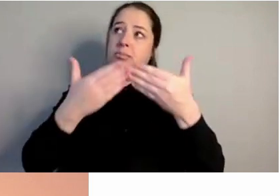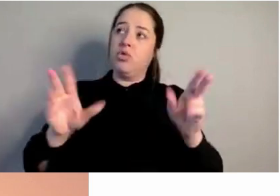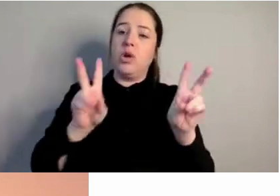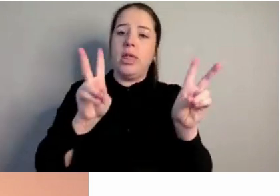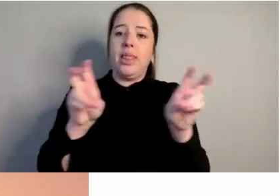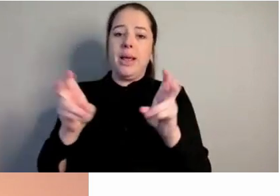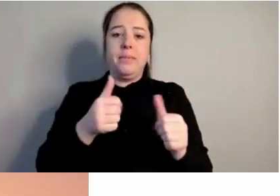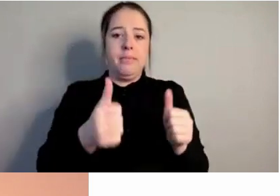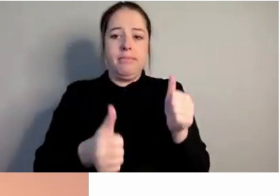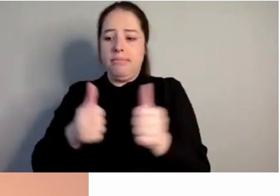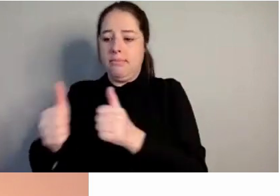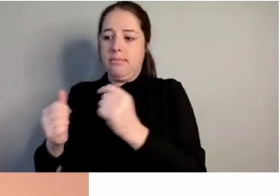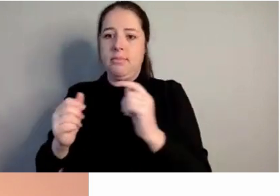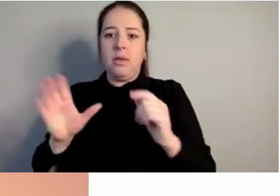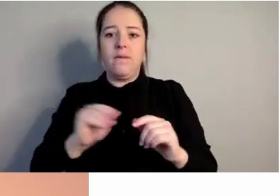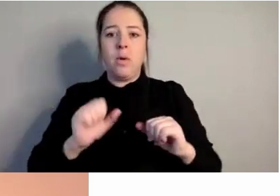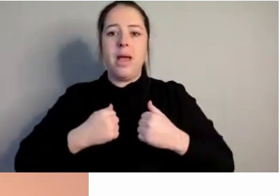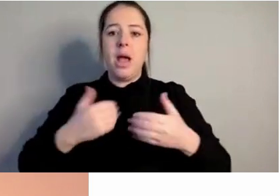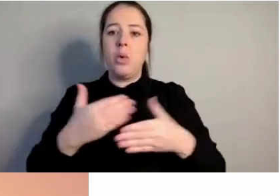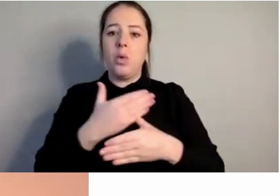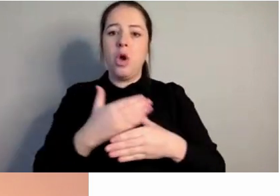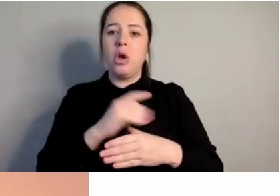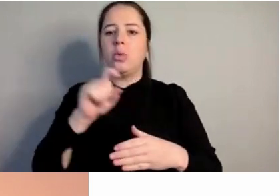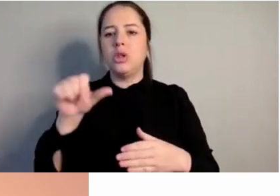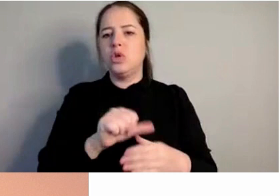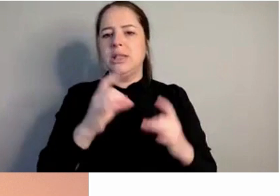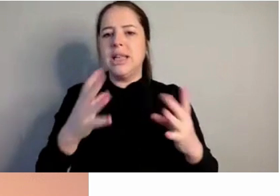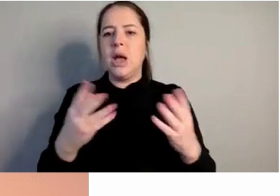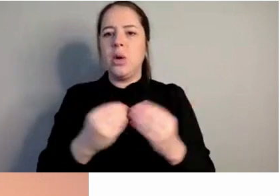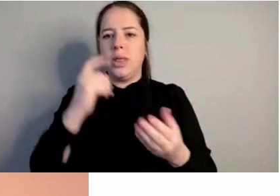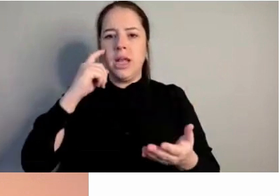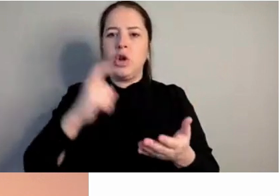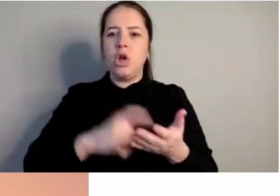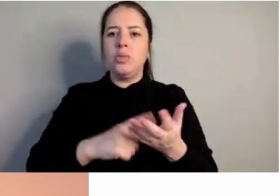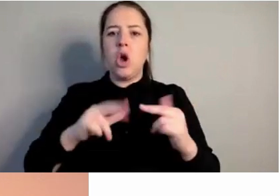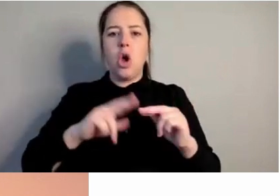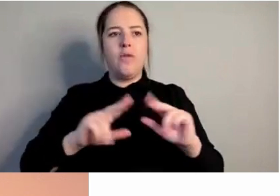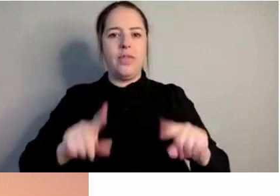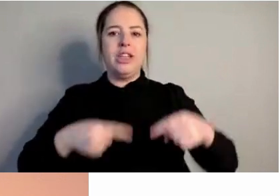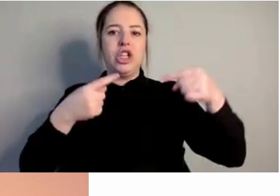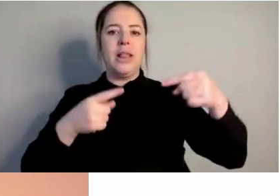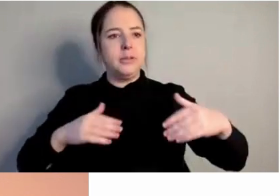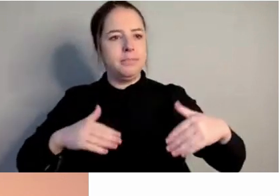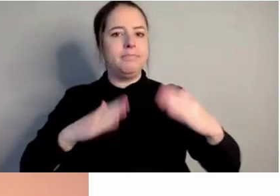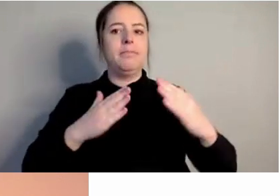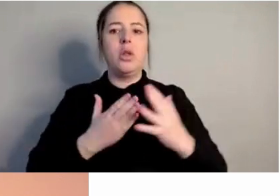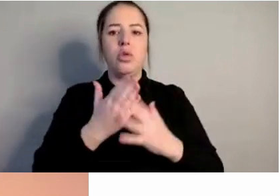and one of the things that of course we should start with is an acknowledgement of the challenges faced by the public service.